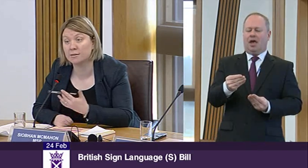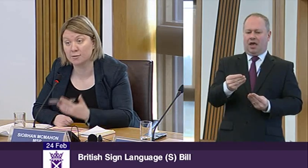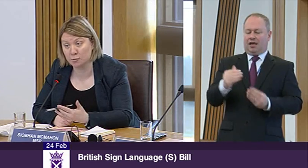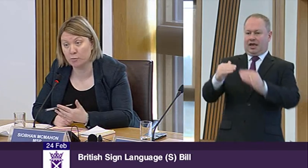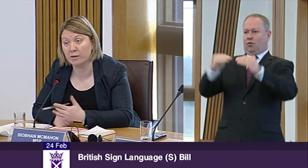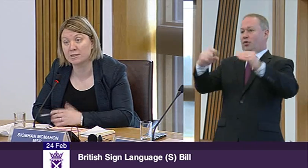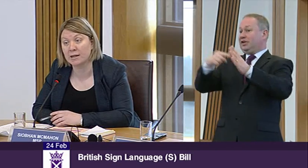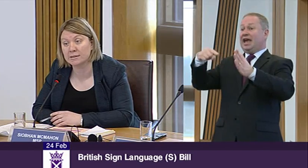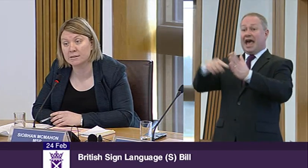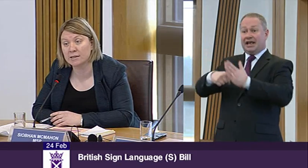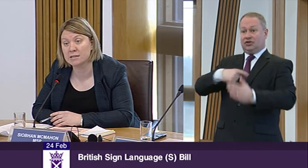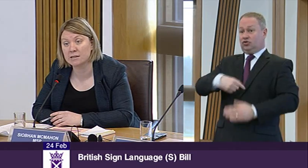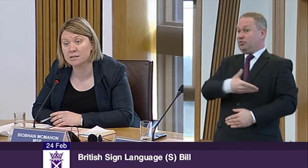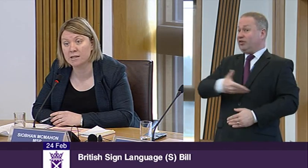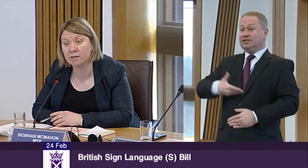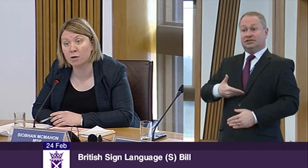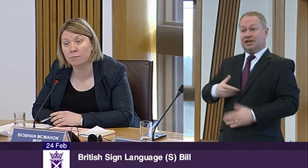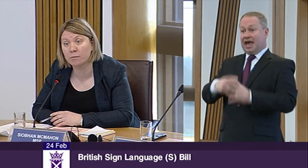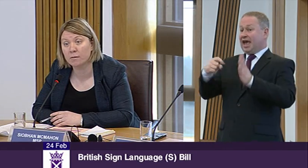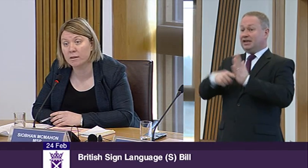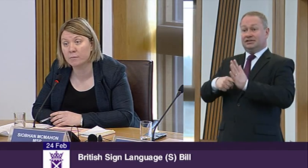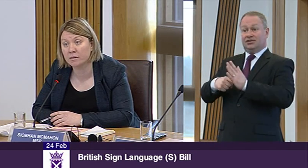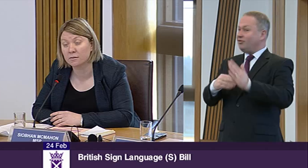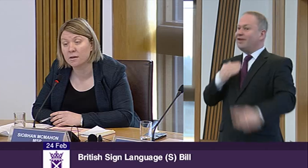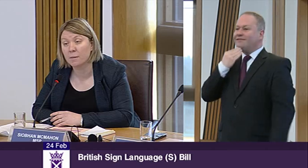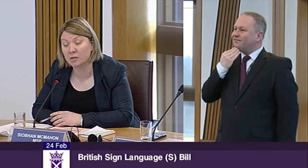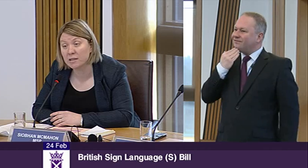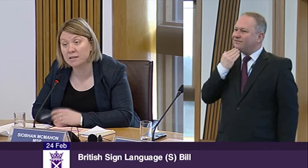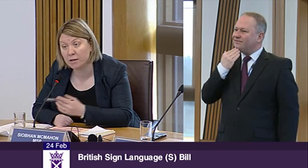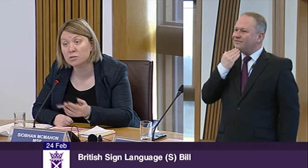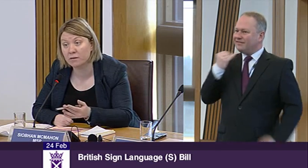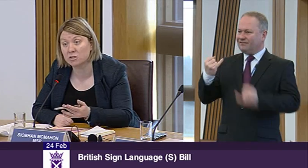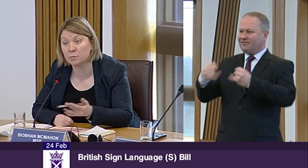that the Equality Act 2010 and the Human Rights Act 1998 are not standing up at the minute,